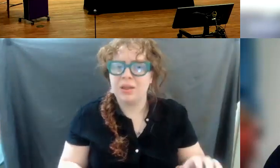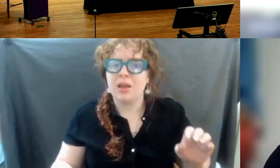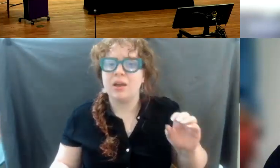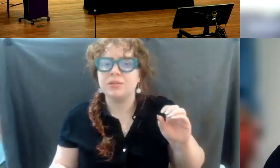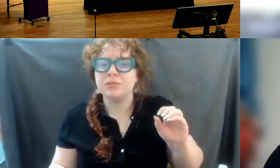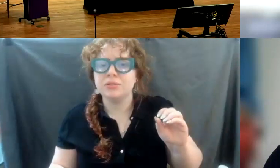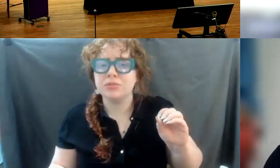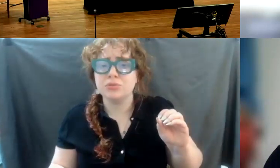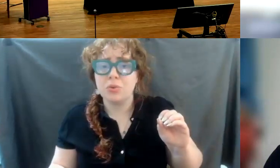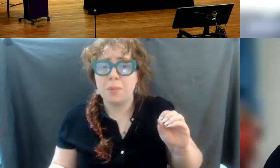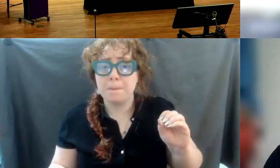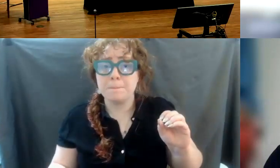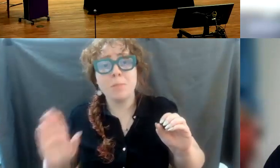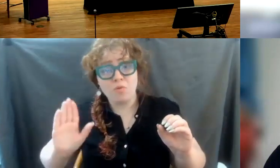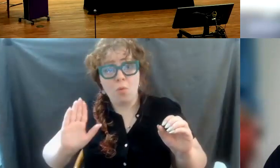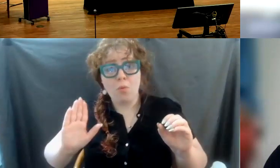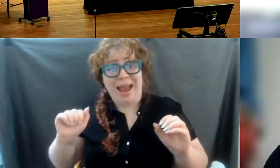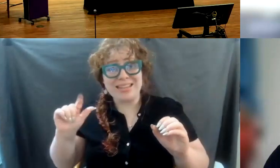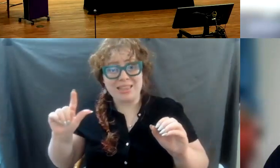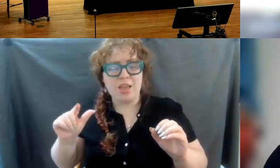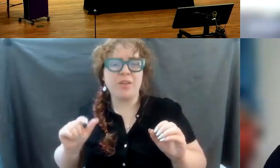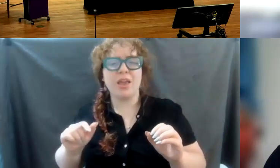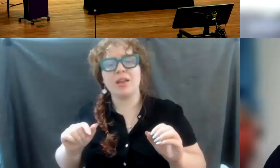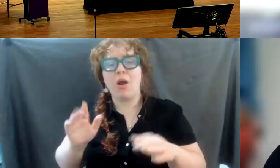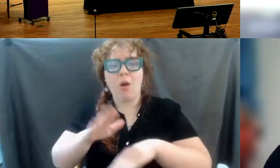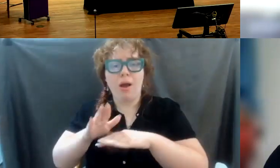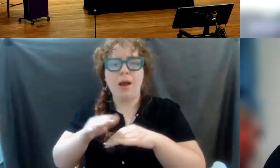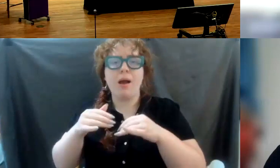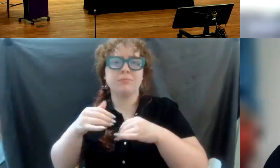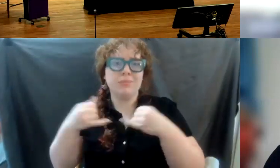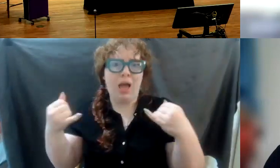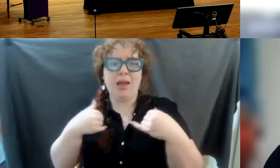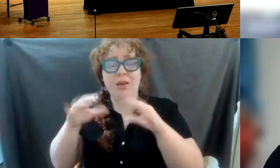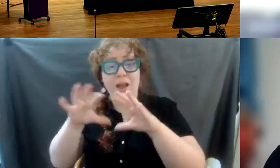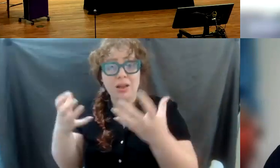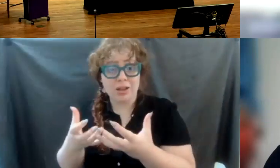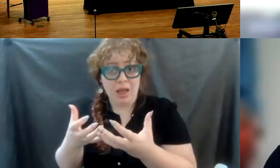webinars or reentry, and they had people speaking who had been incarcerated even only pretrial.